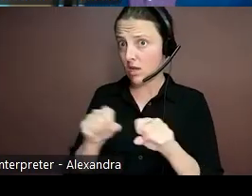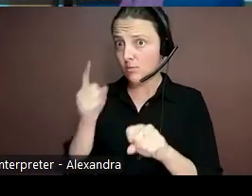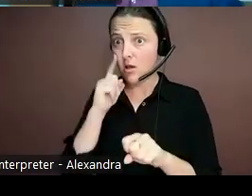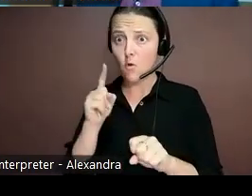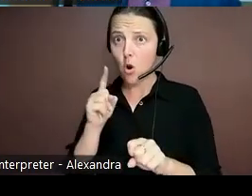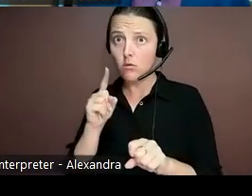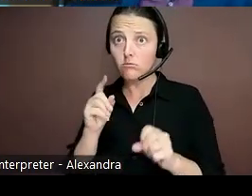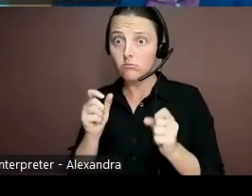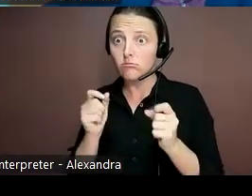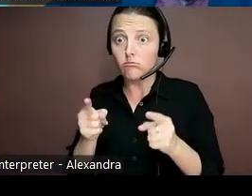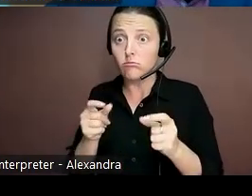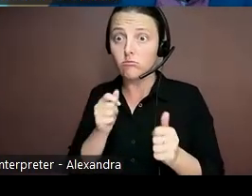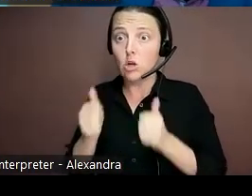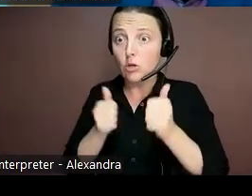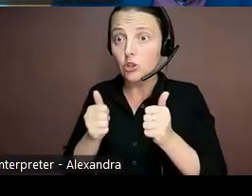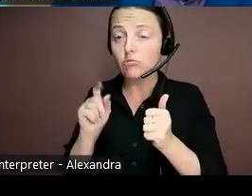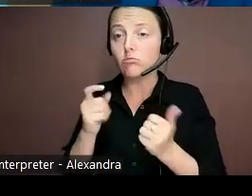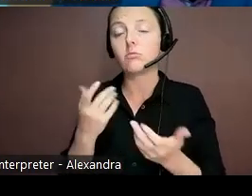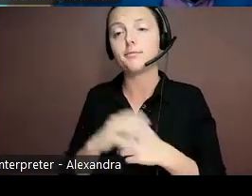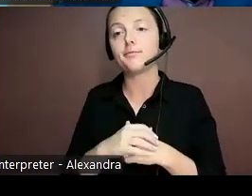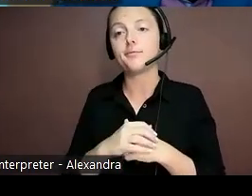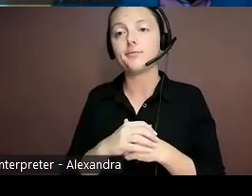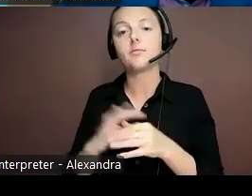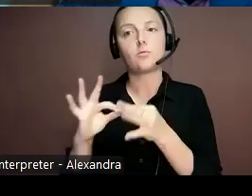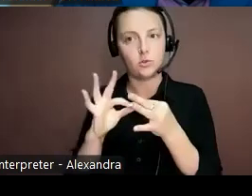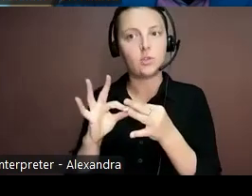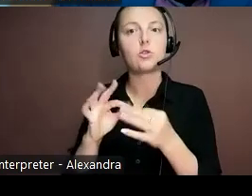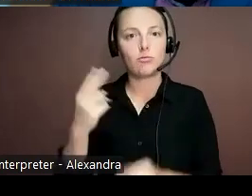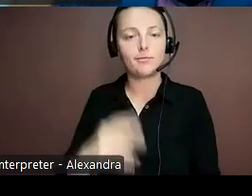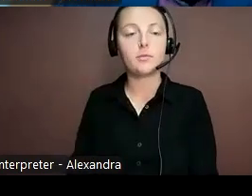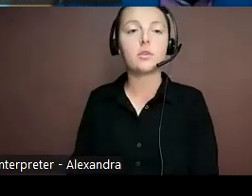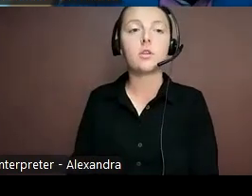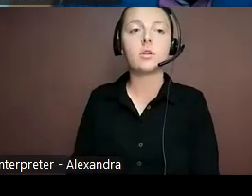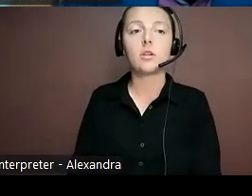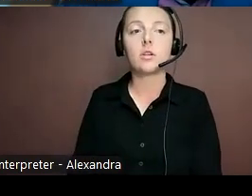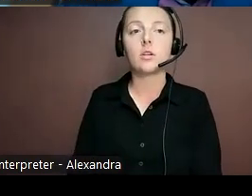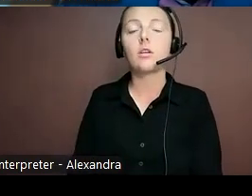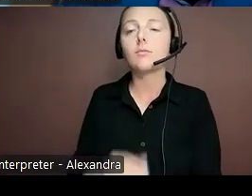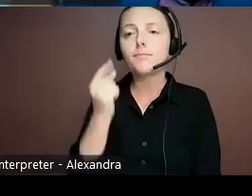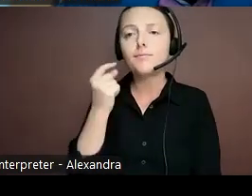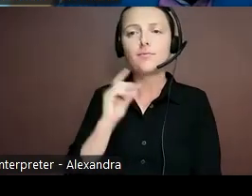u you know in one of and some of the data that we've collected uh well we we see that you know